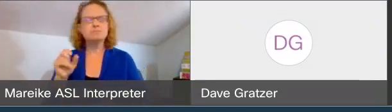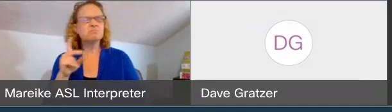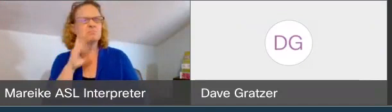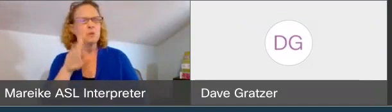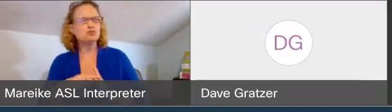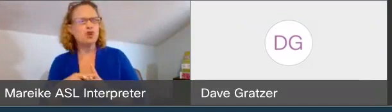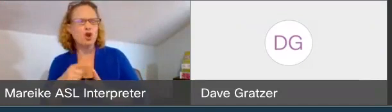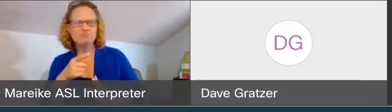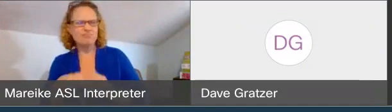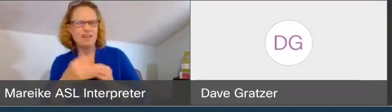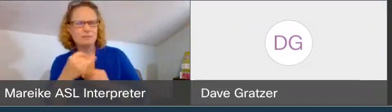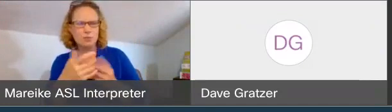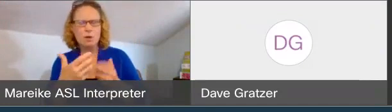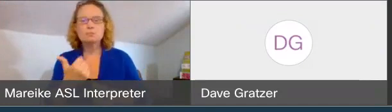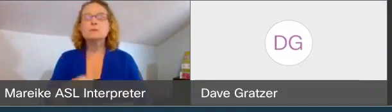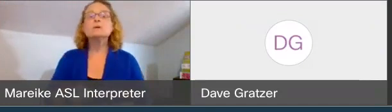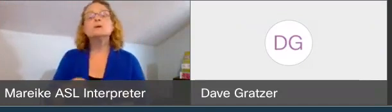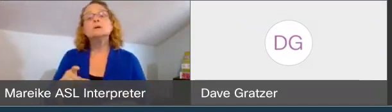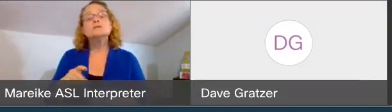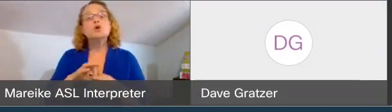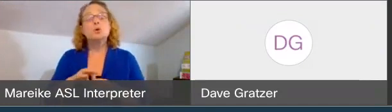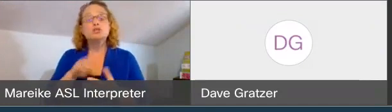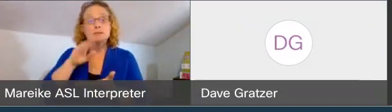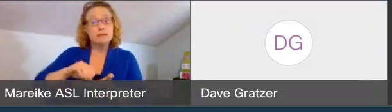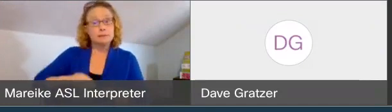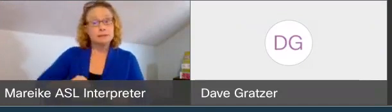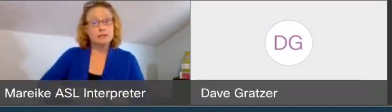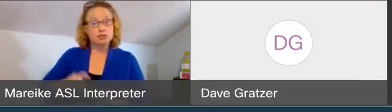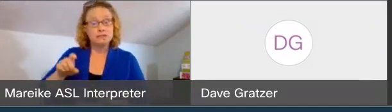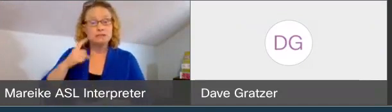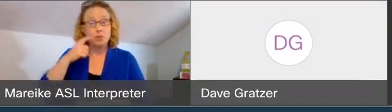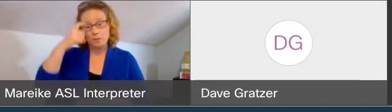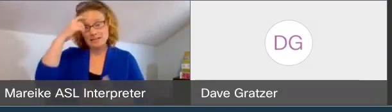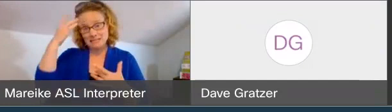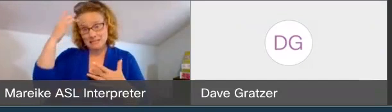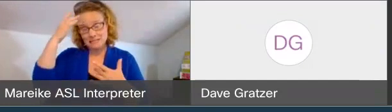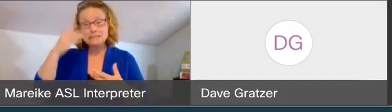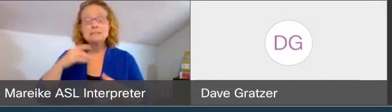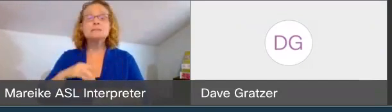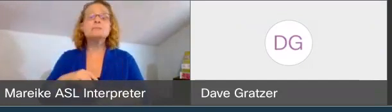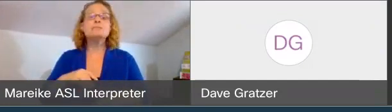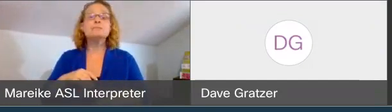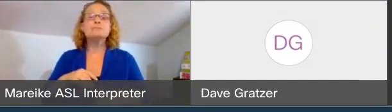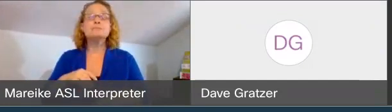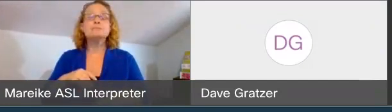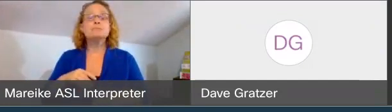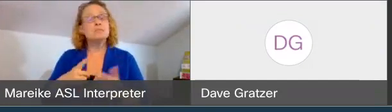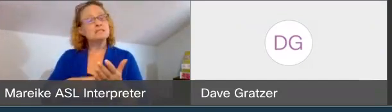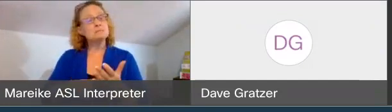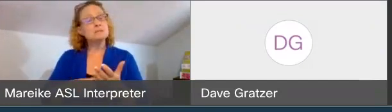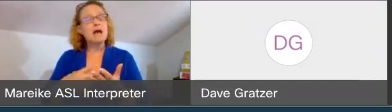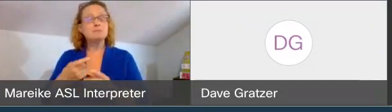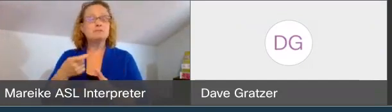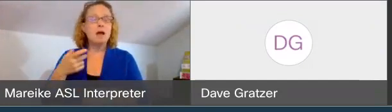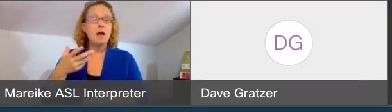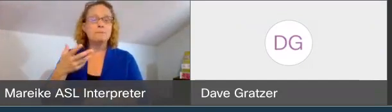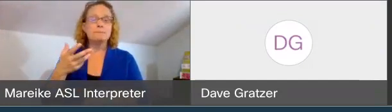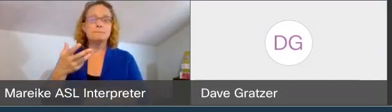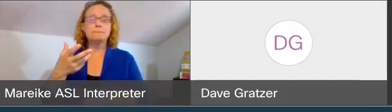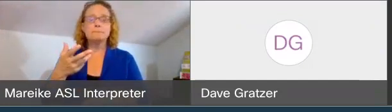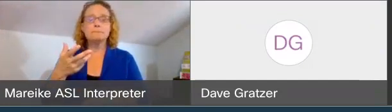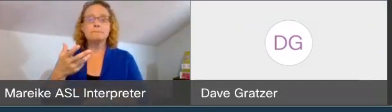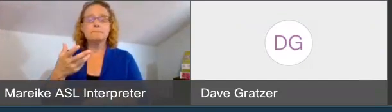to add on. So in terms of documentation of mental illness, this sometimes comes from the facility